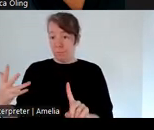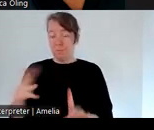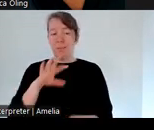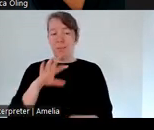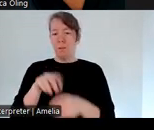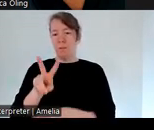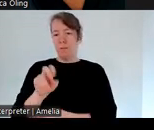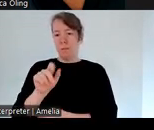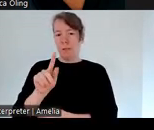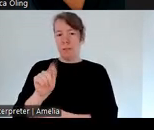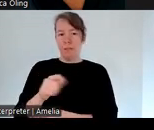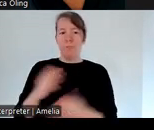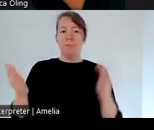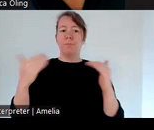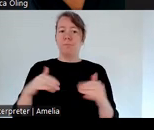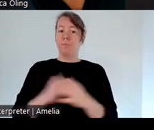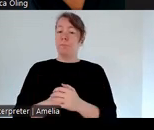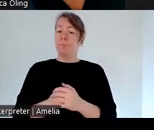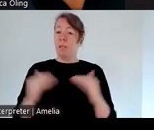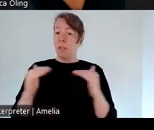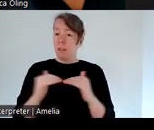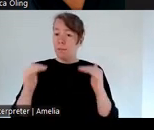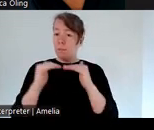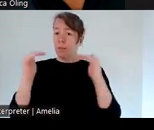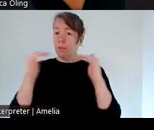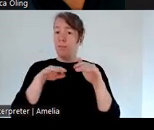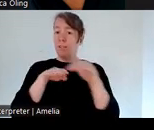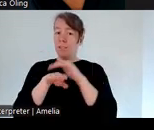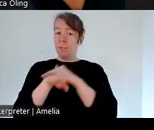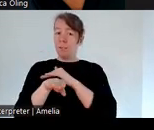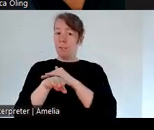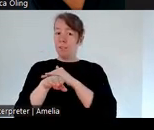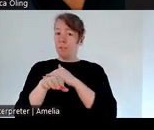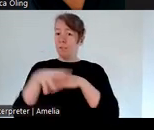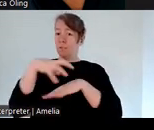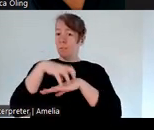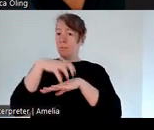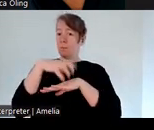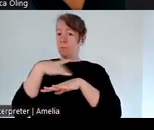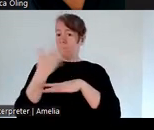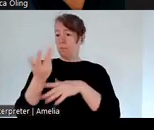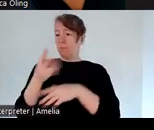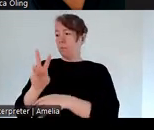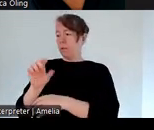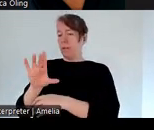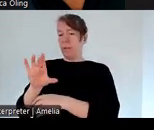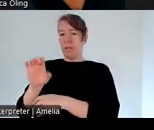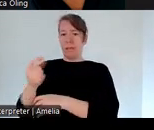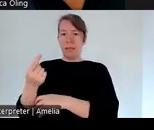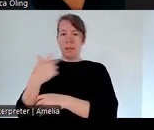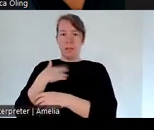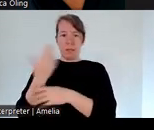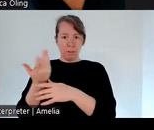Also, what level of accessibility WCAG if being what we mostly looked at, does it indicate the platform achieves?